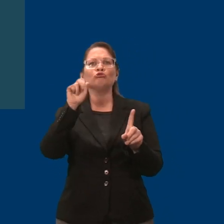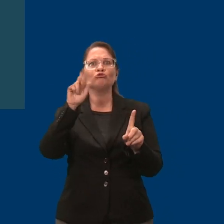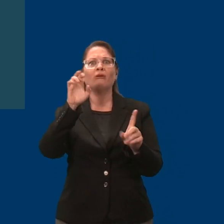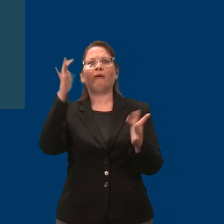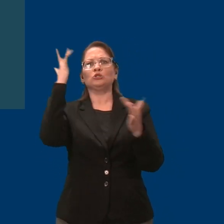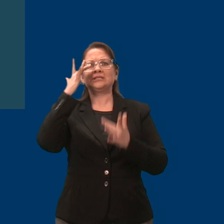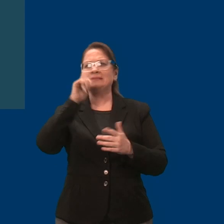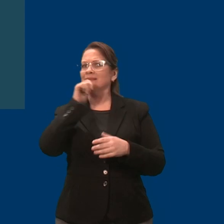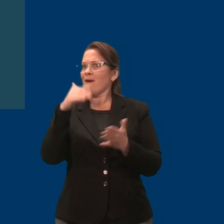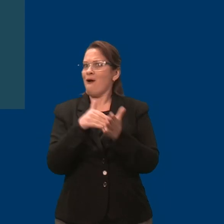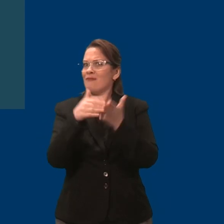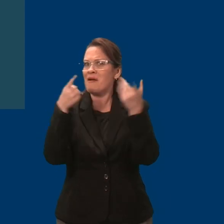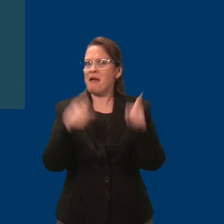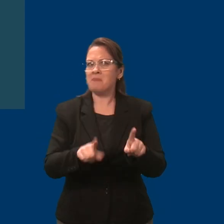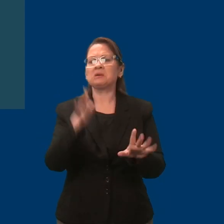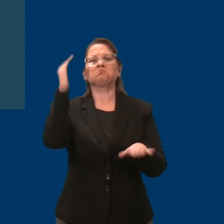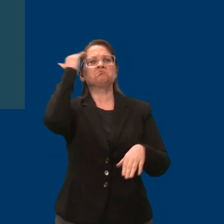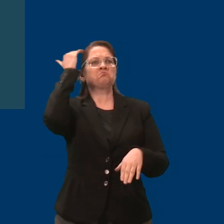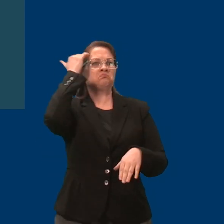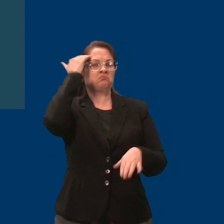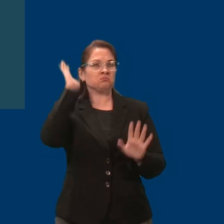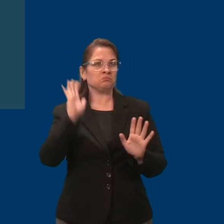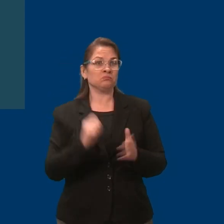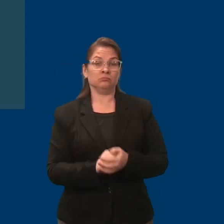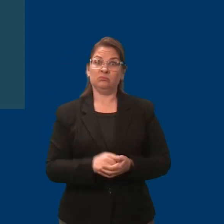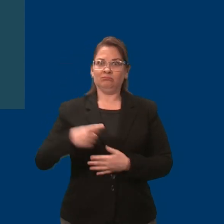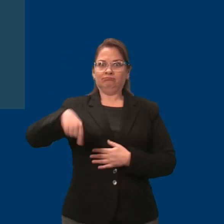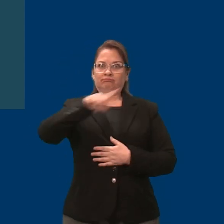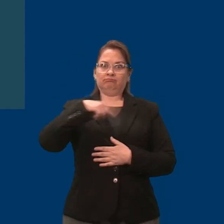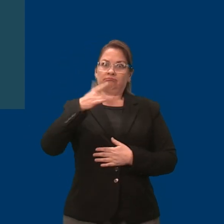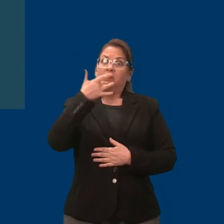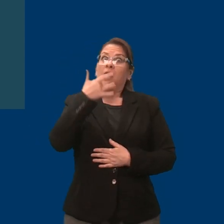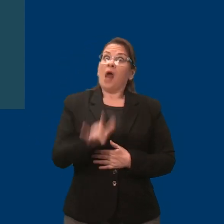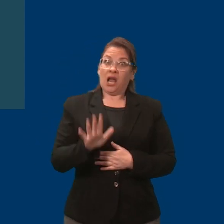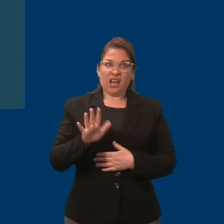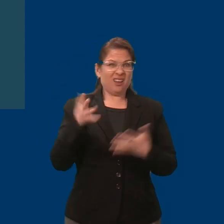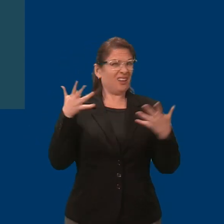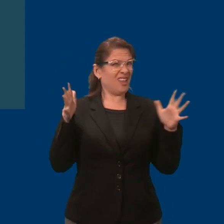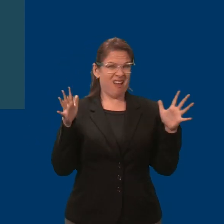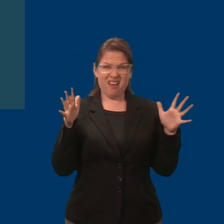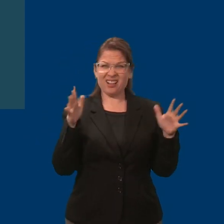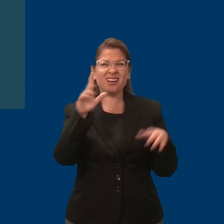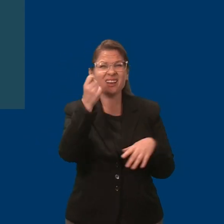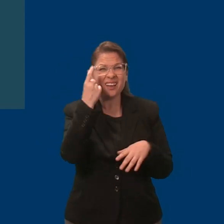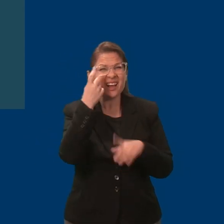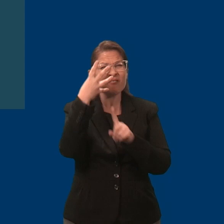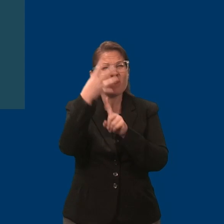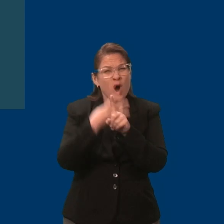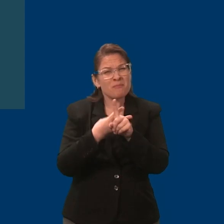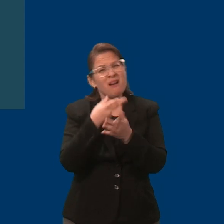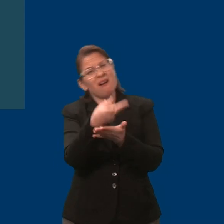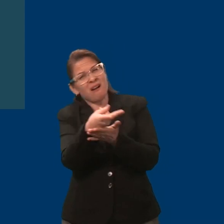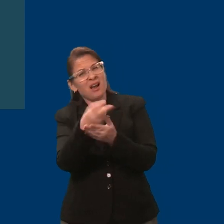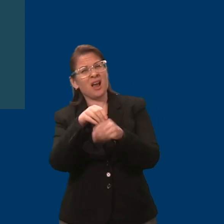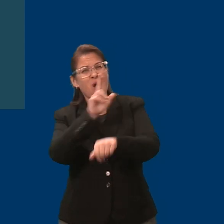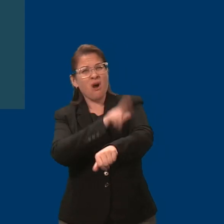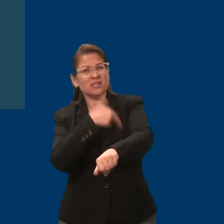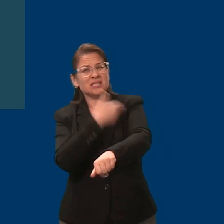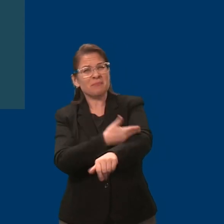Those are the only lucky things about being in a hospital for four months with your new child. But you know who's not lucky? Leo.